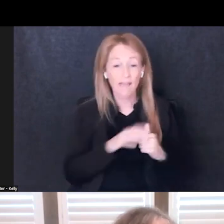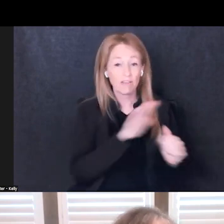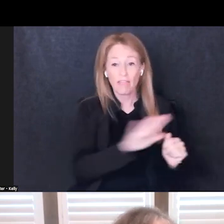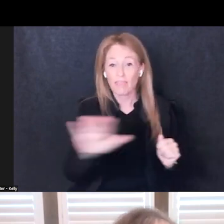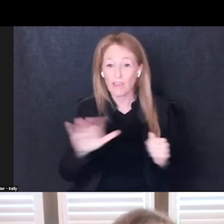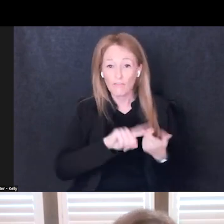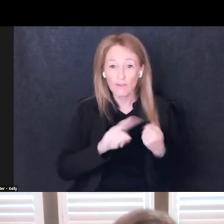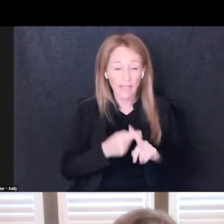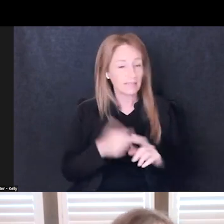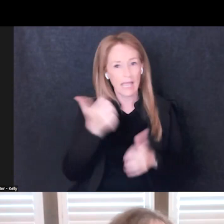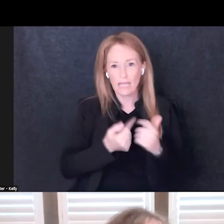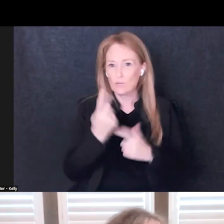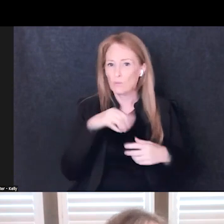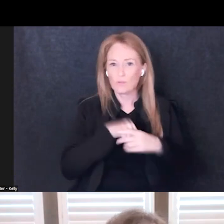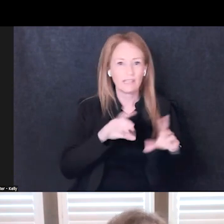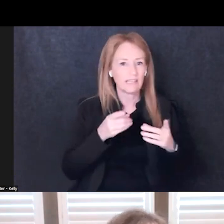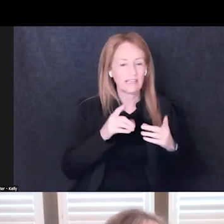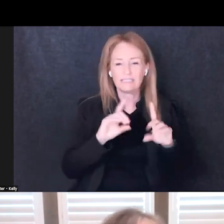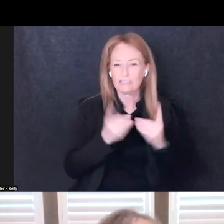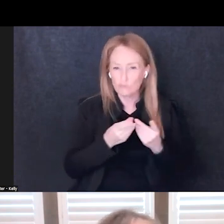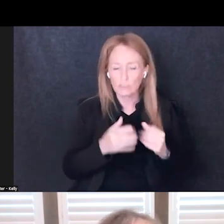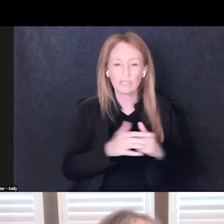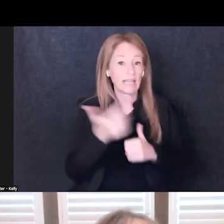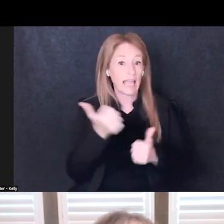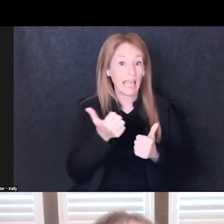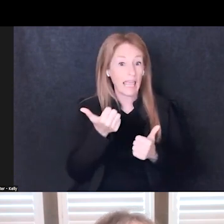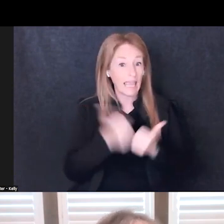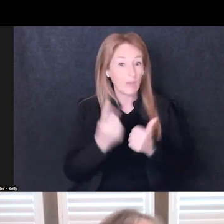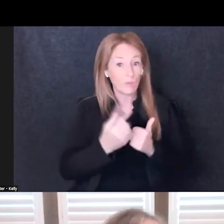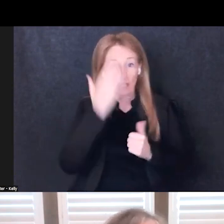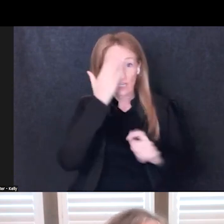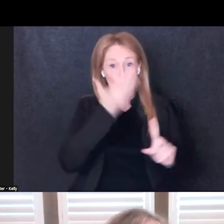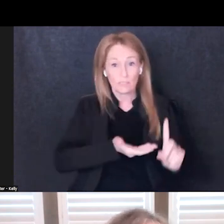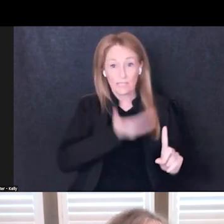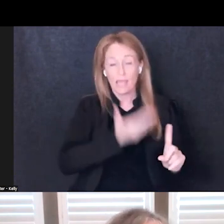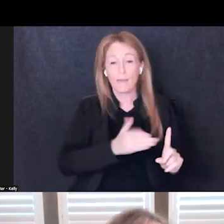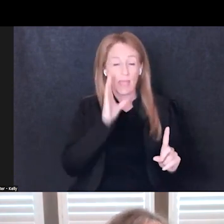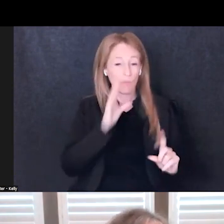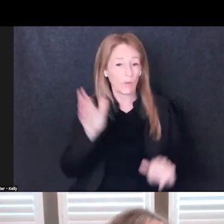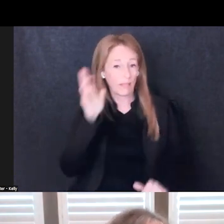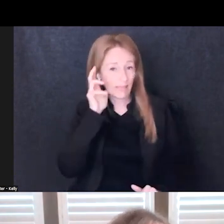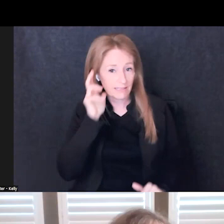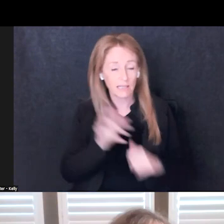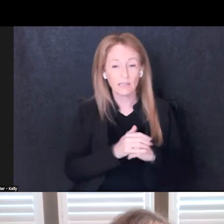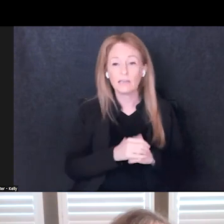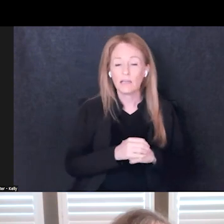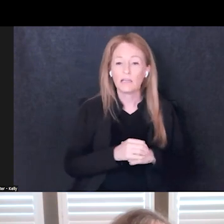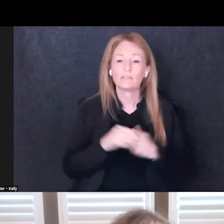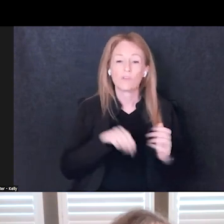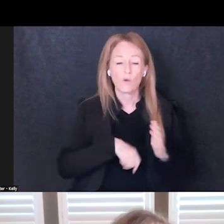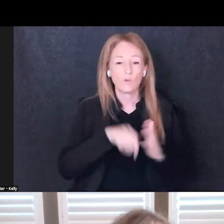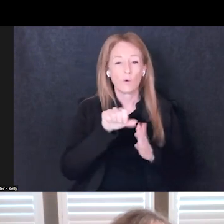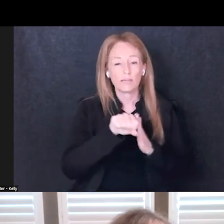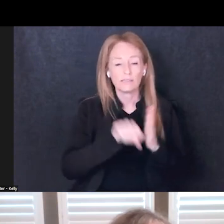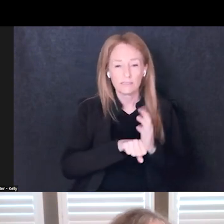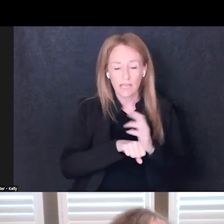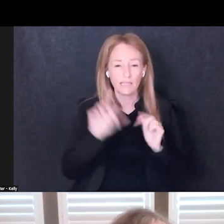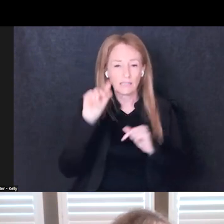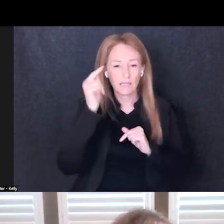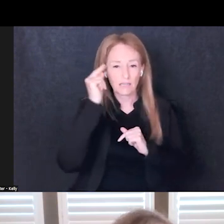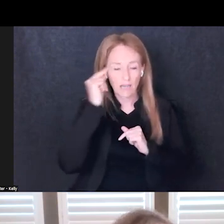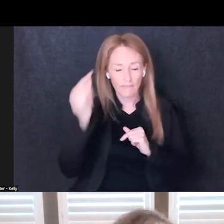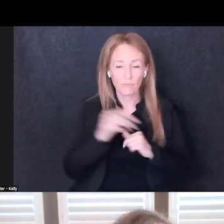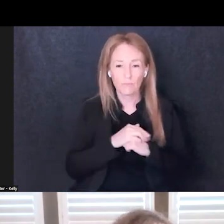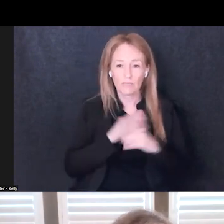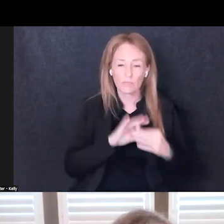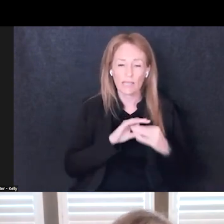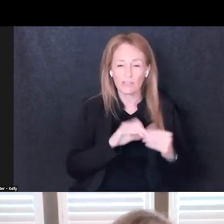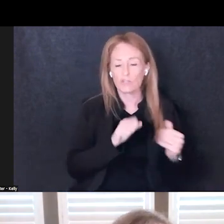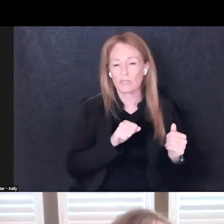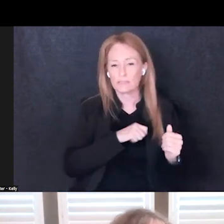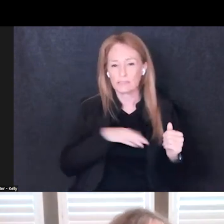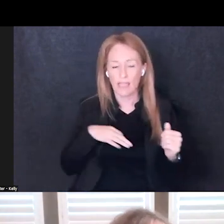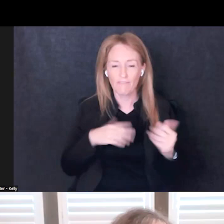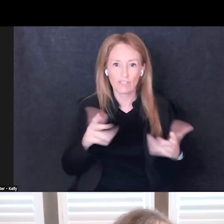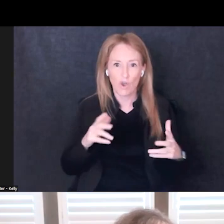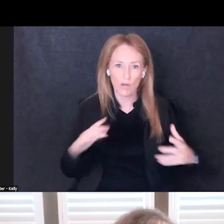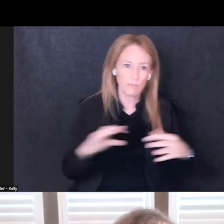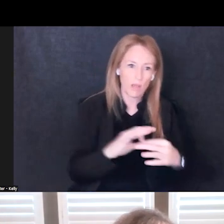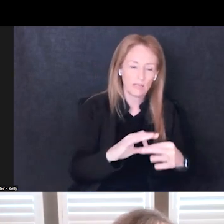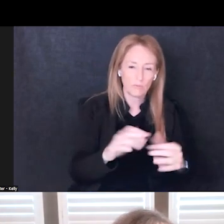ANYBODY WHO KNOWS THEM AND WILL LISTEN.